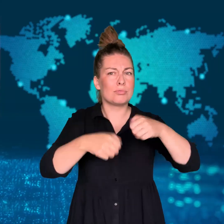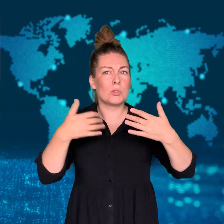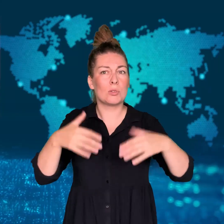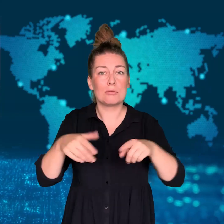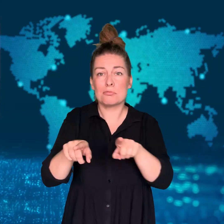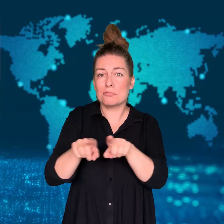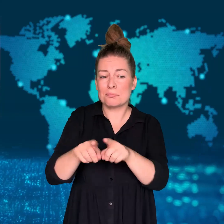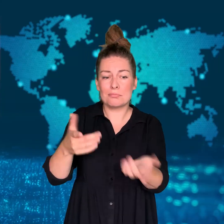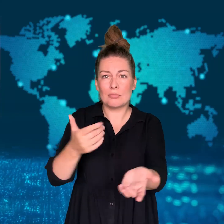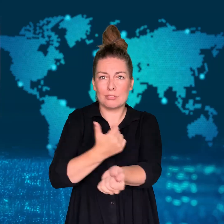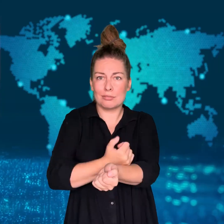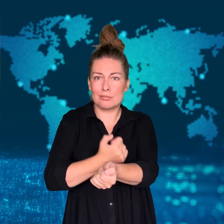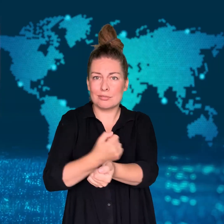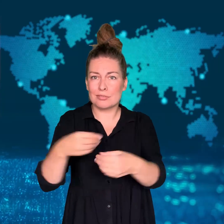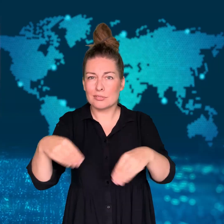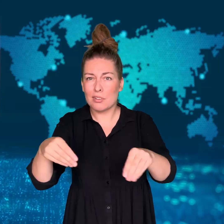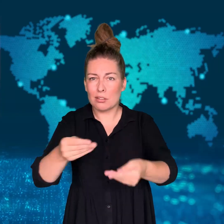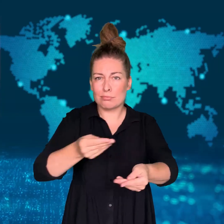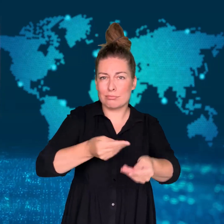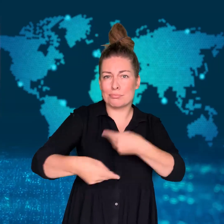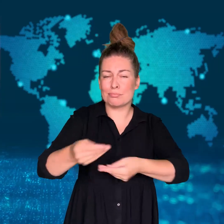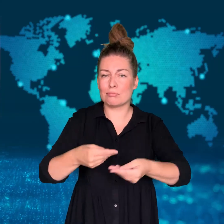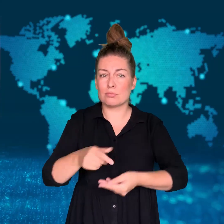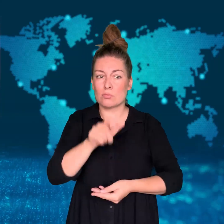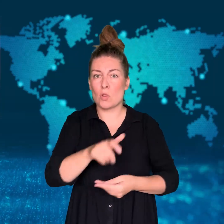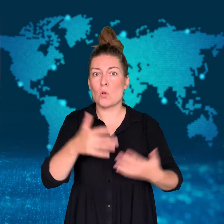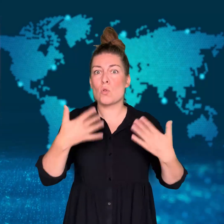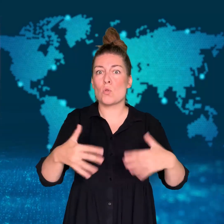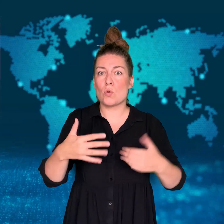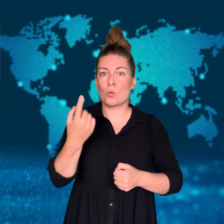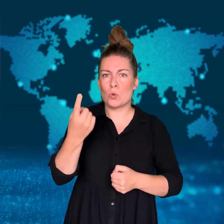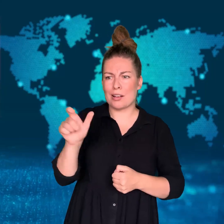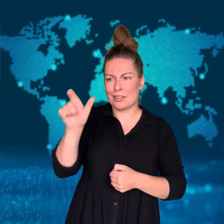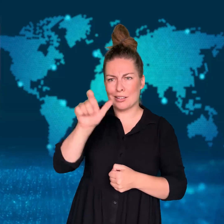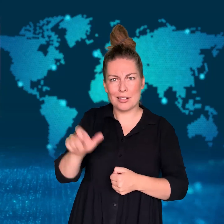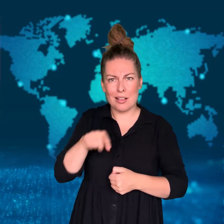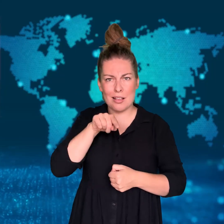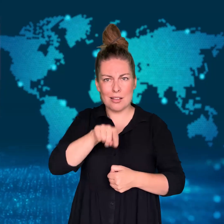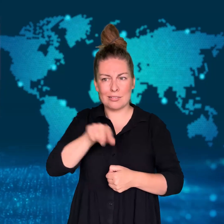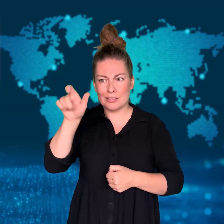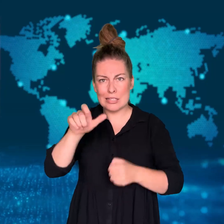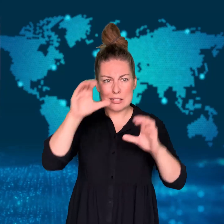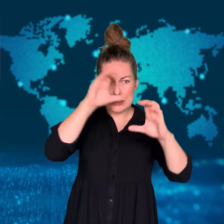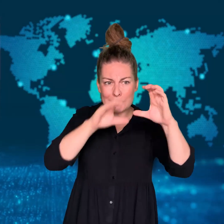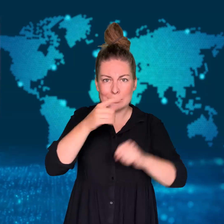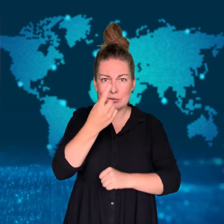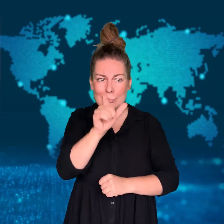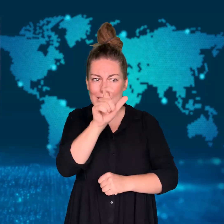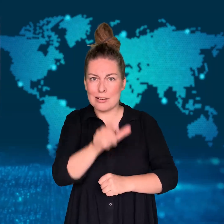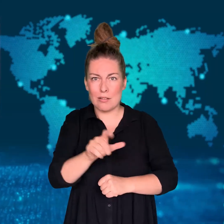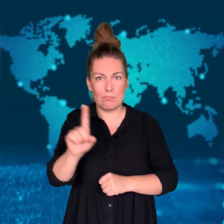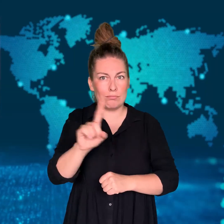and drug trafficking.